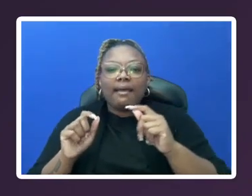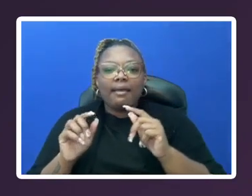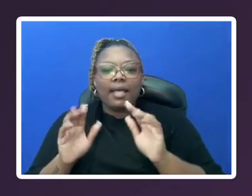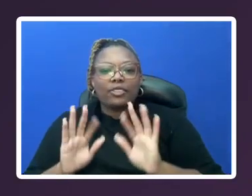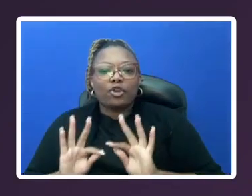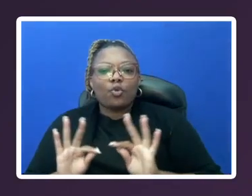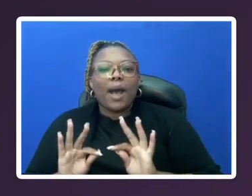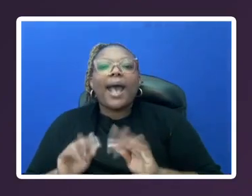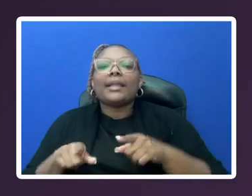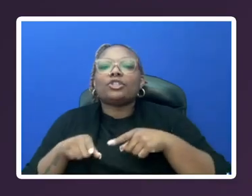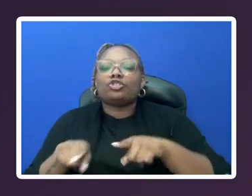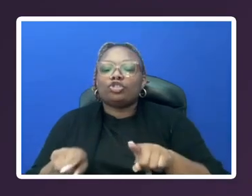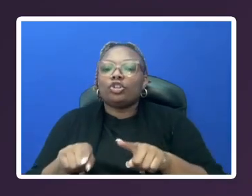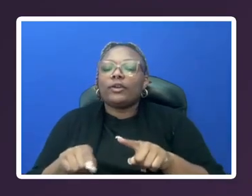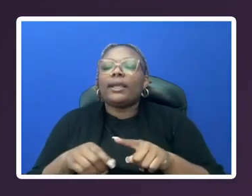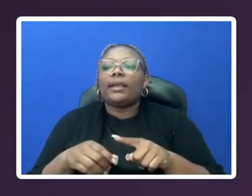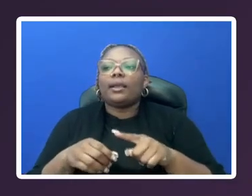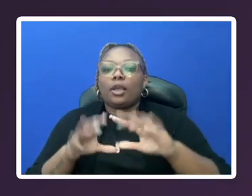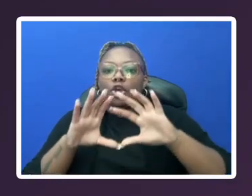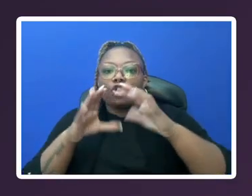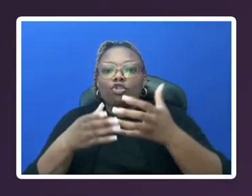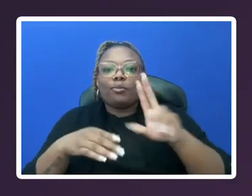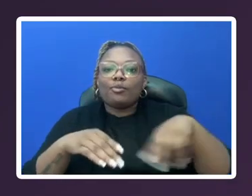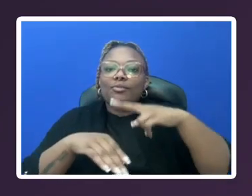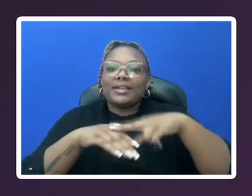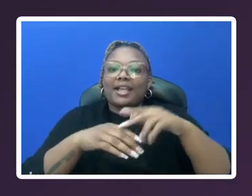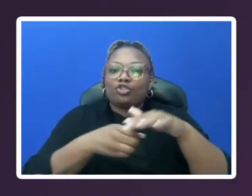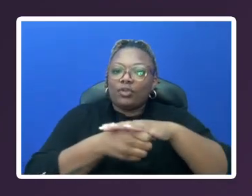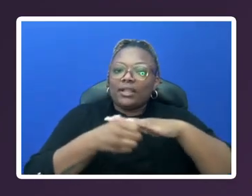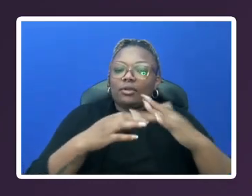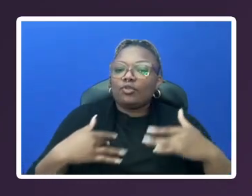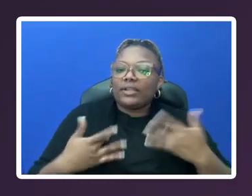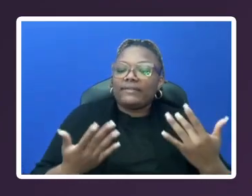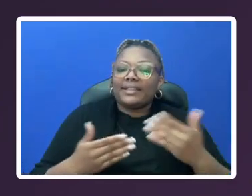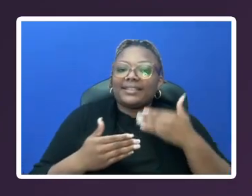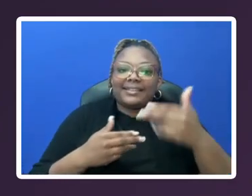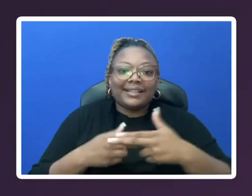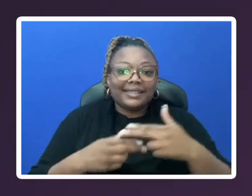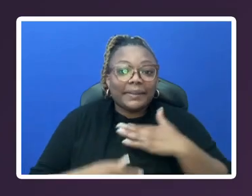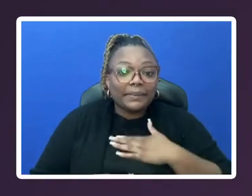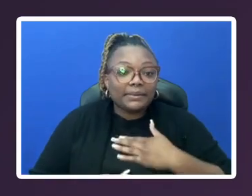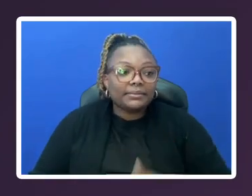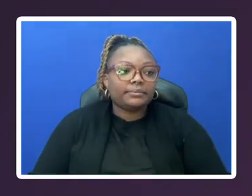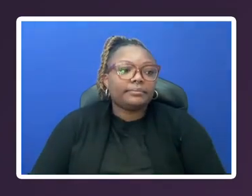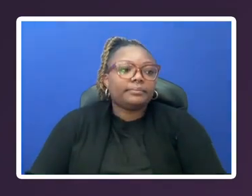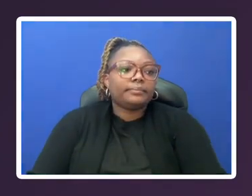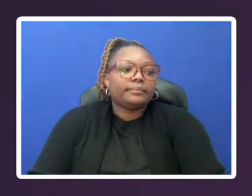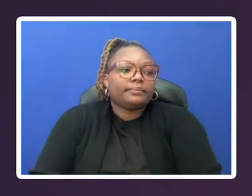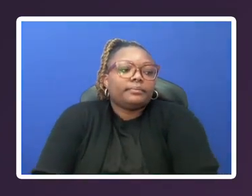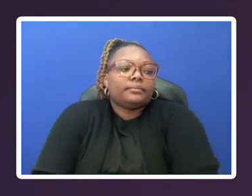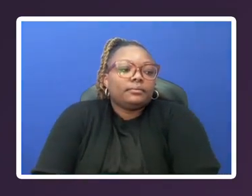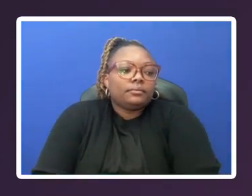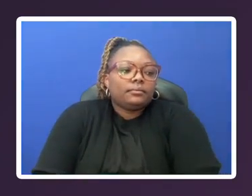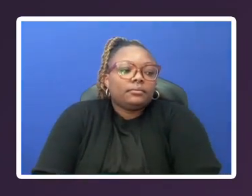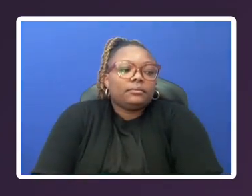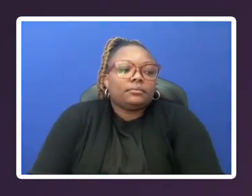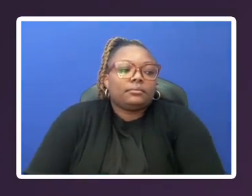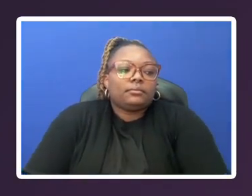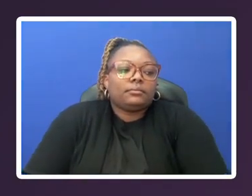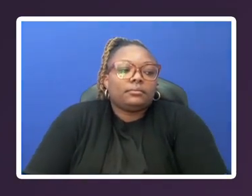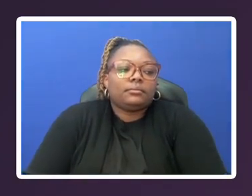and local events. Next slide, please. So now I'm going to share an audio sample